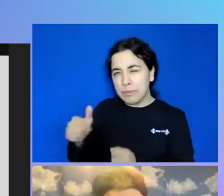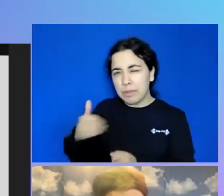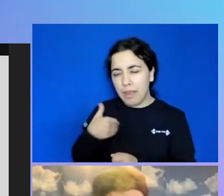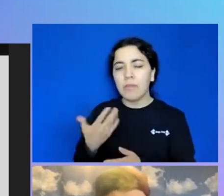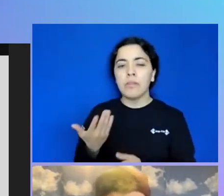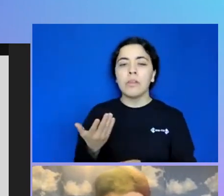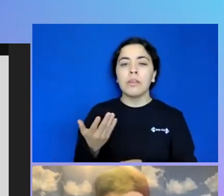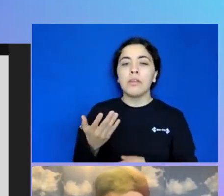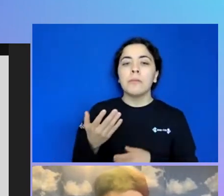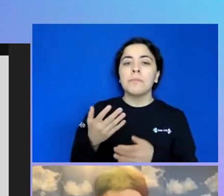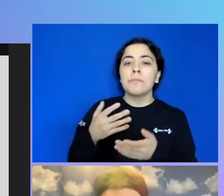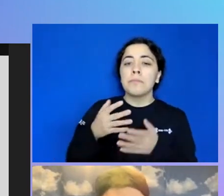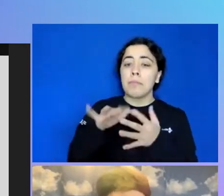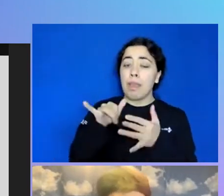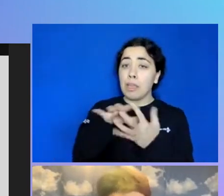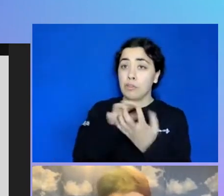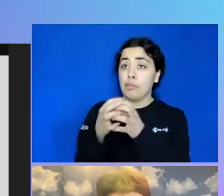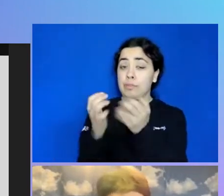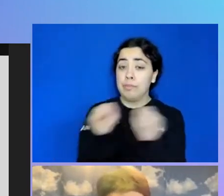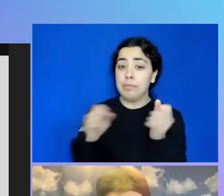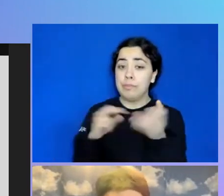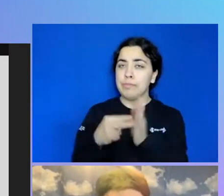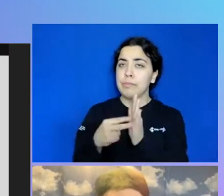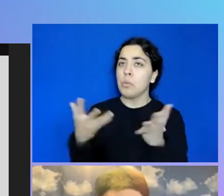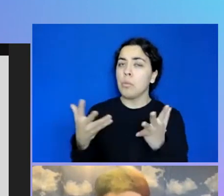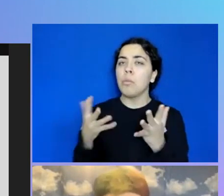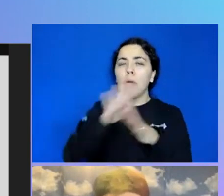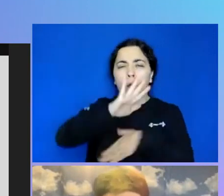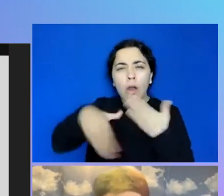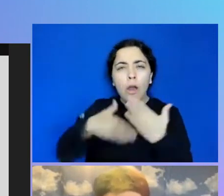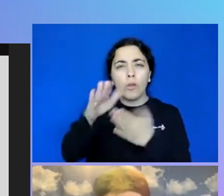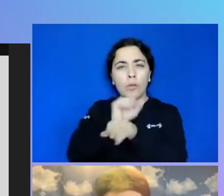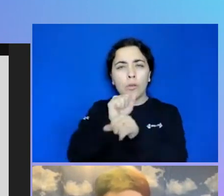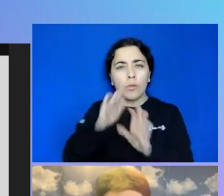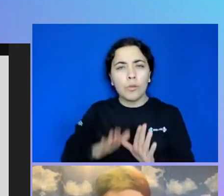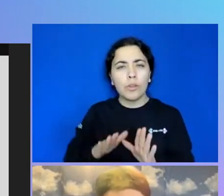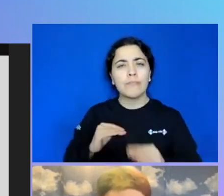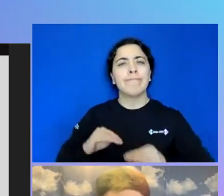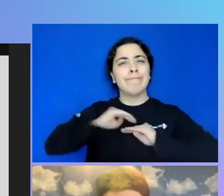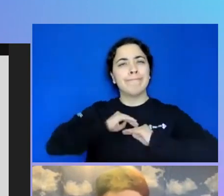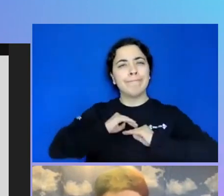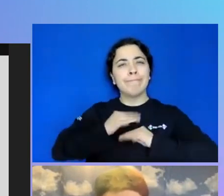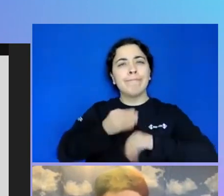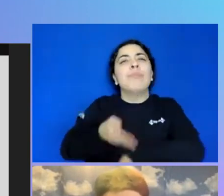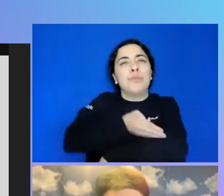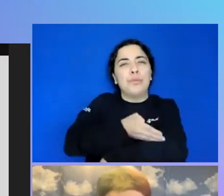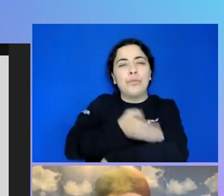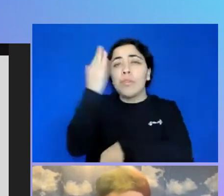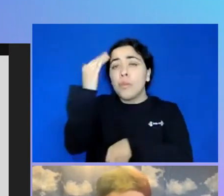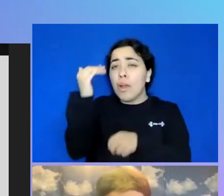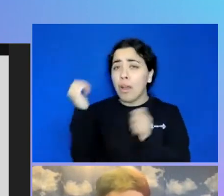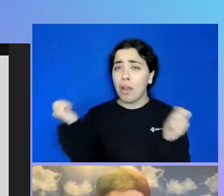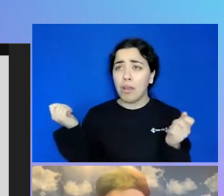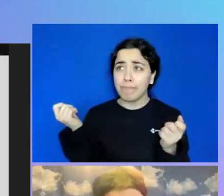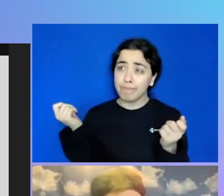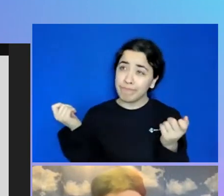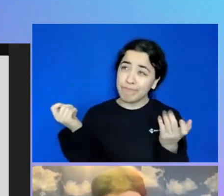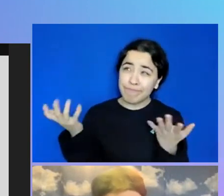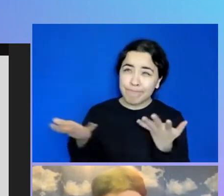improve productivity and satisfy action for all your employees, because not everyone who